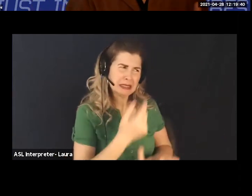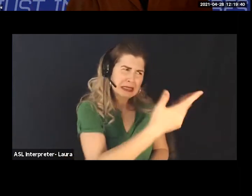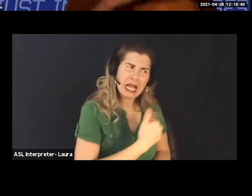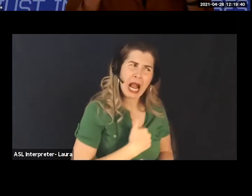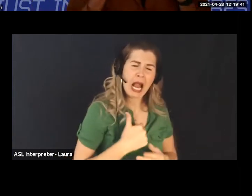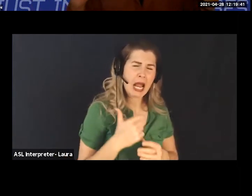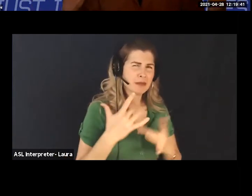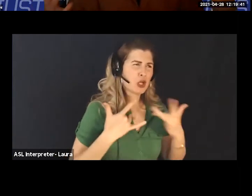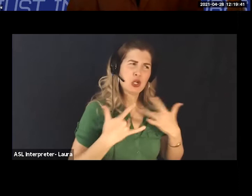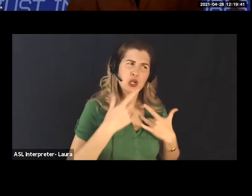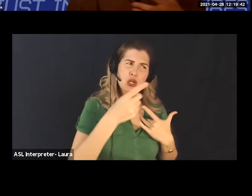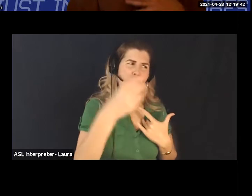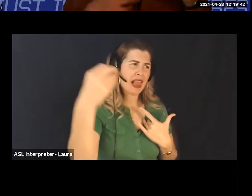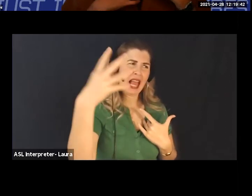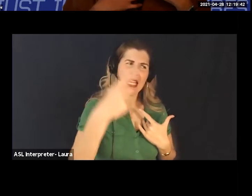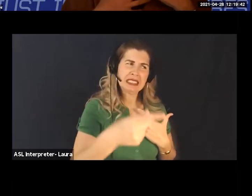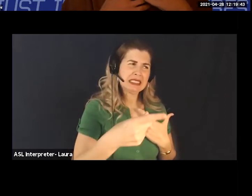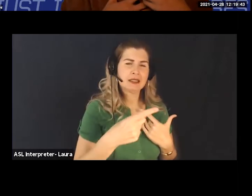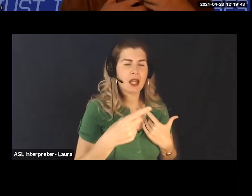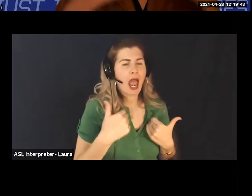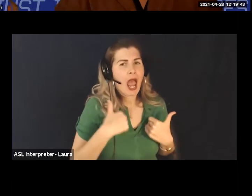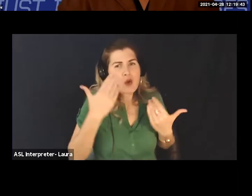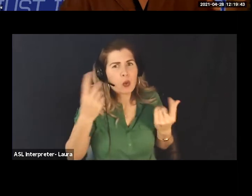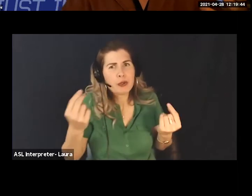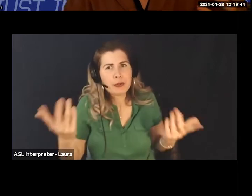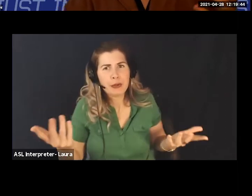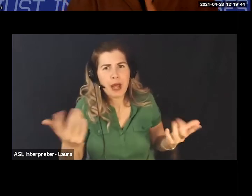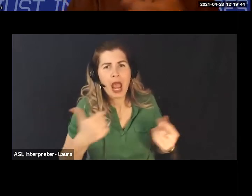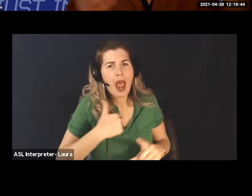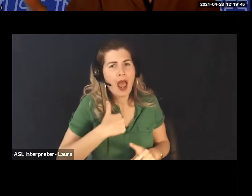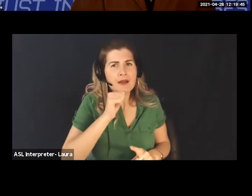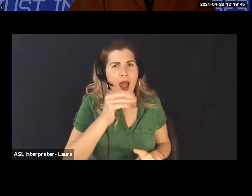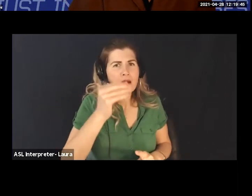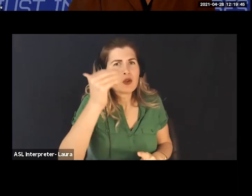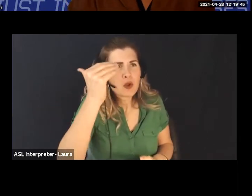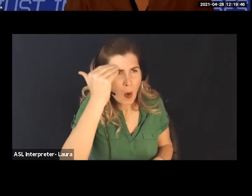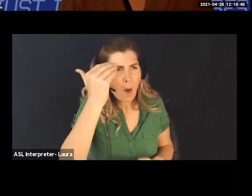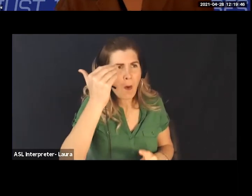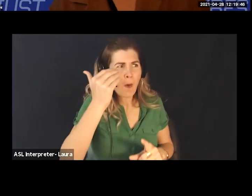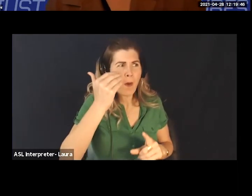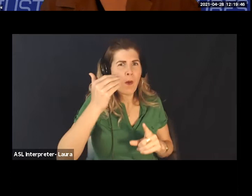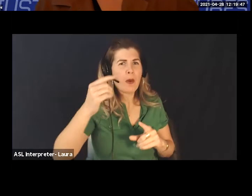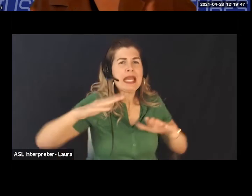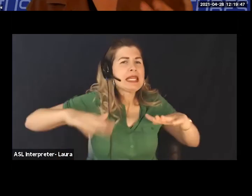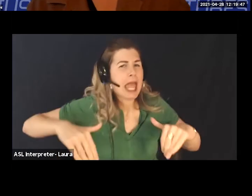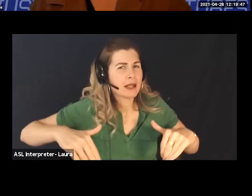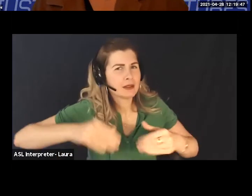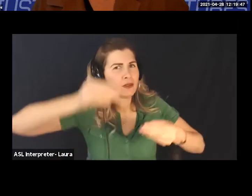But I didn't know what to do because I did not know the things that I'm trying to share with you today. So that's why I'm sharing.